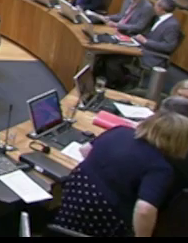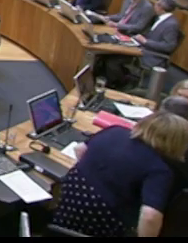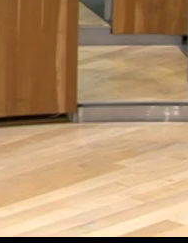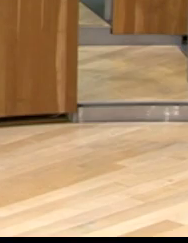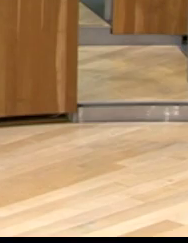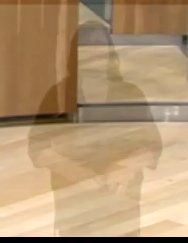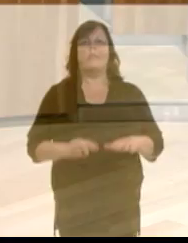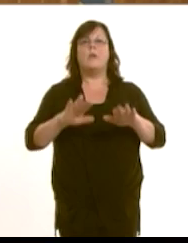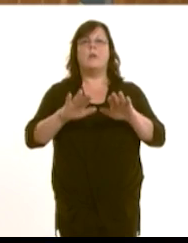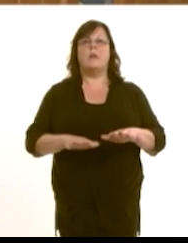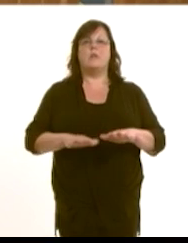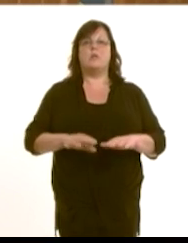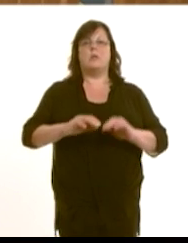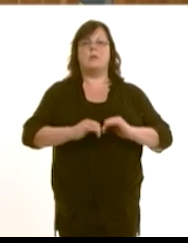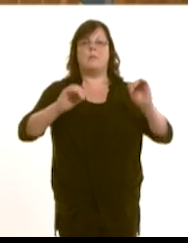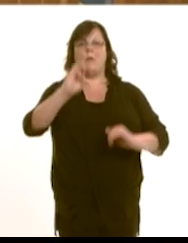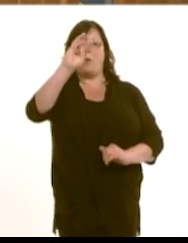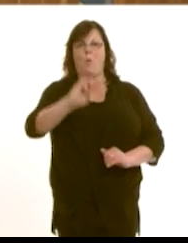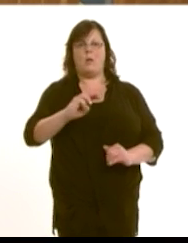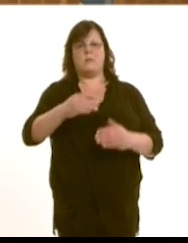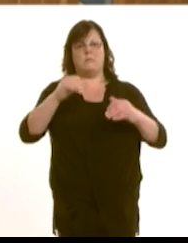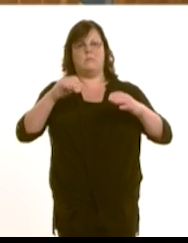Y Llywydd / The Presiding Officer: The first item this afternoon is questions to the First